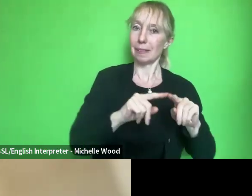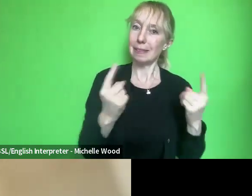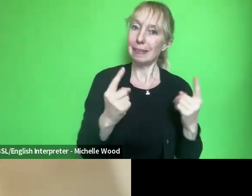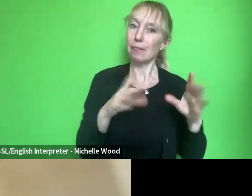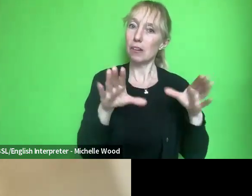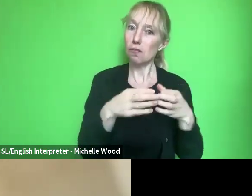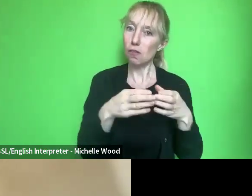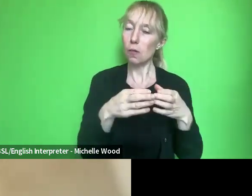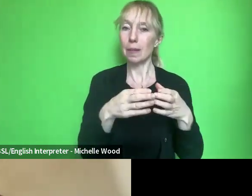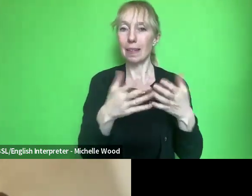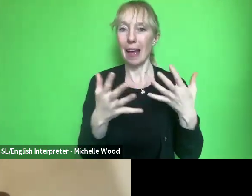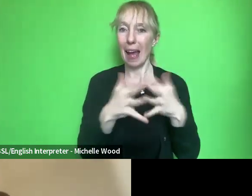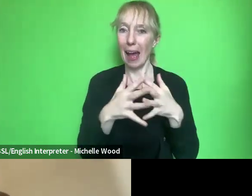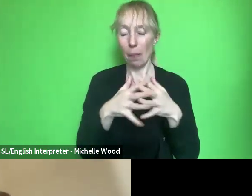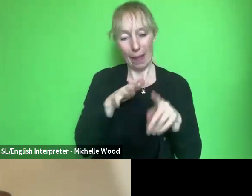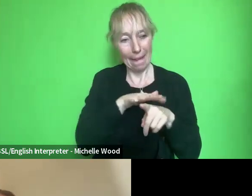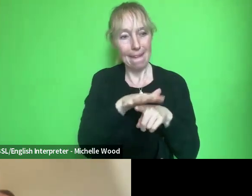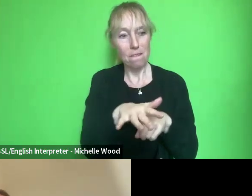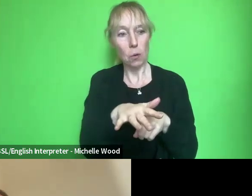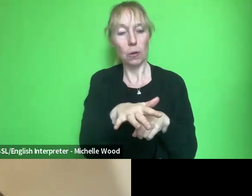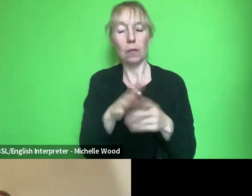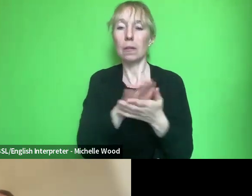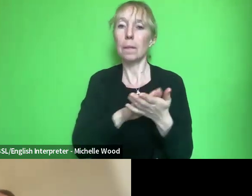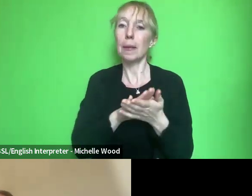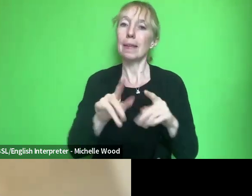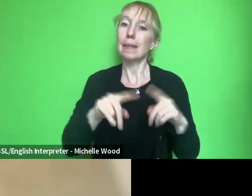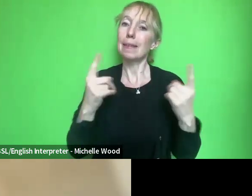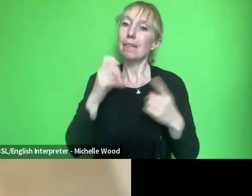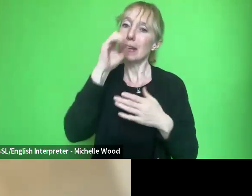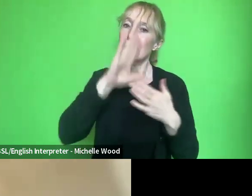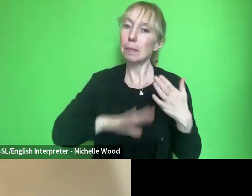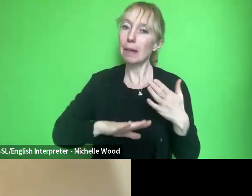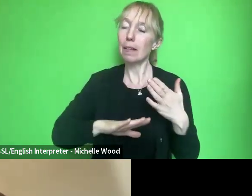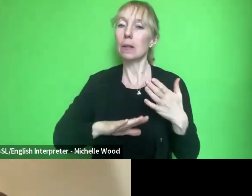impact to make sure that different experiences or ways of thinking have been considered.